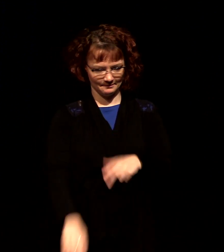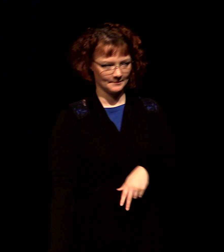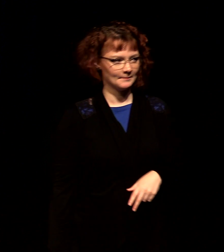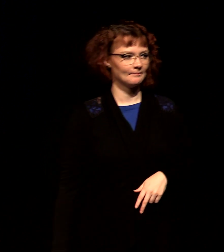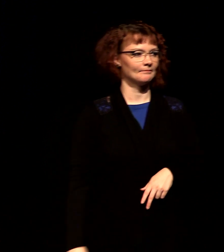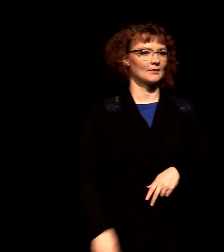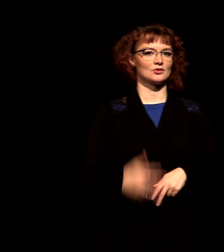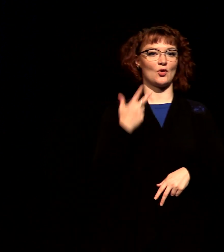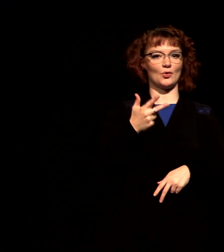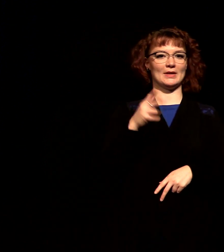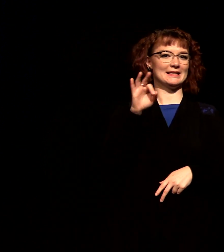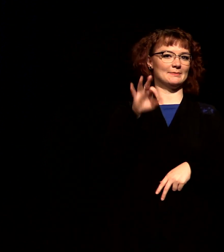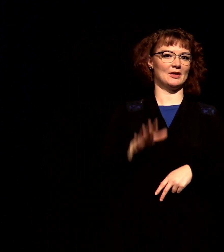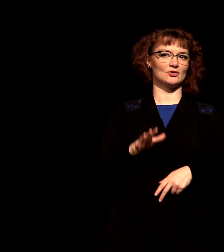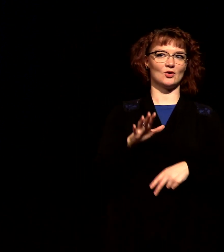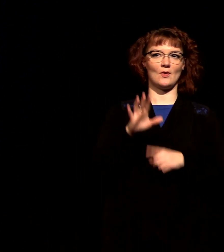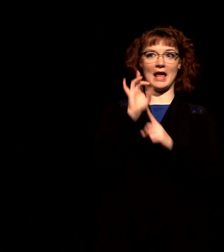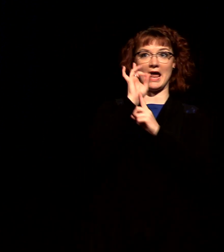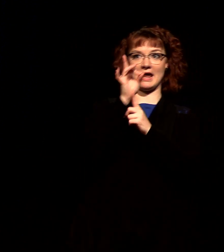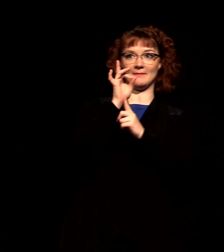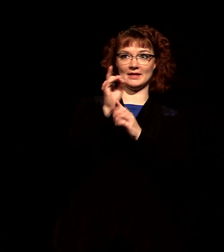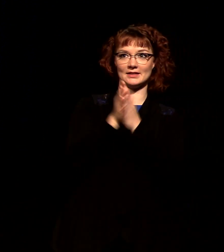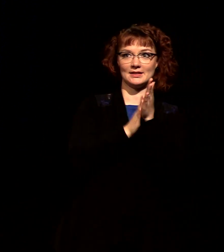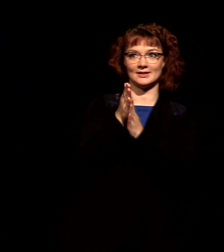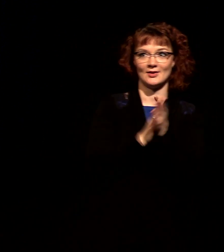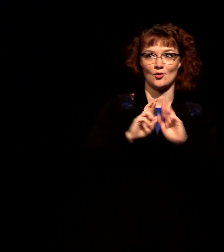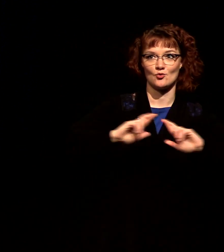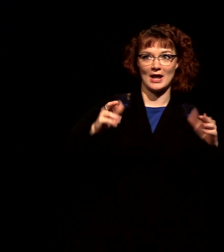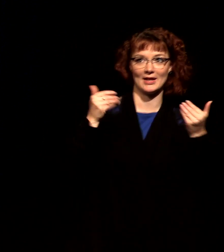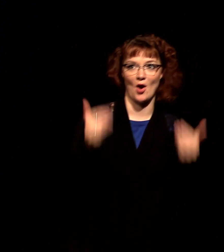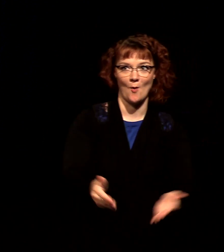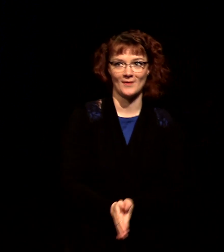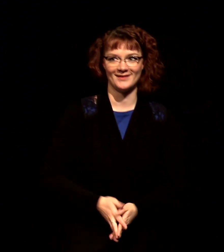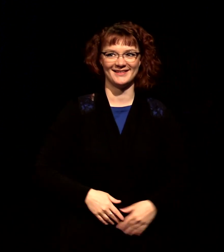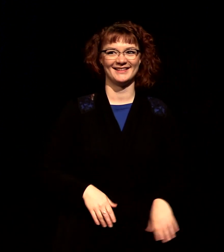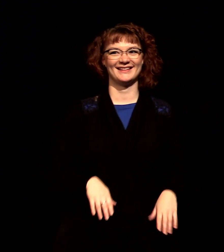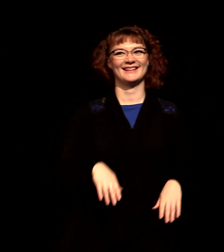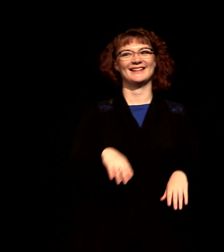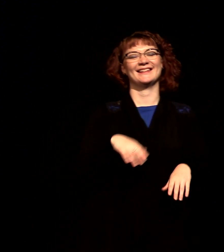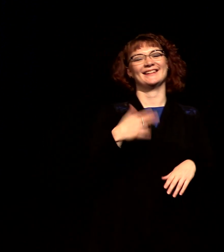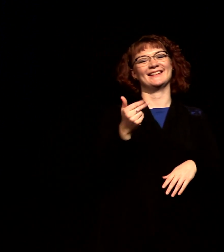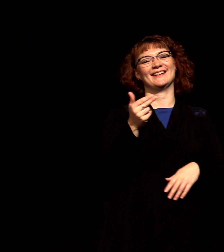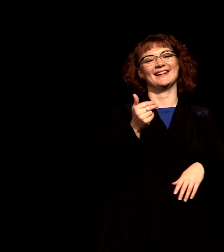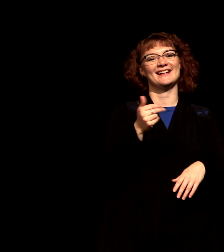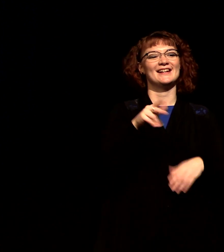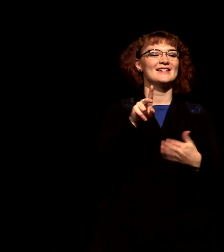set the clock and eight minutes. And here we go. Psalm 24, Psalm